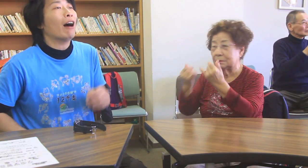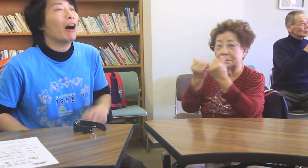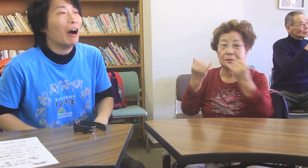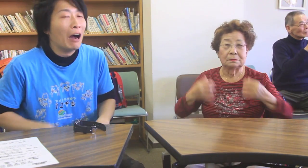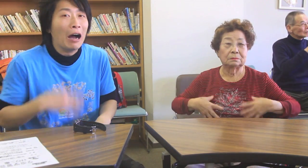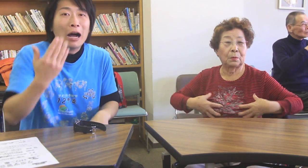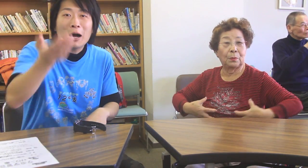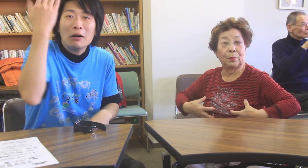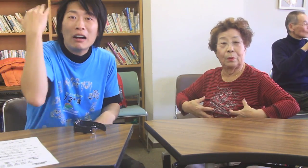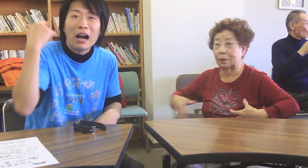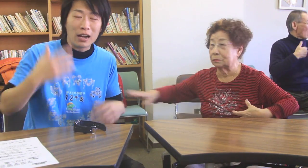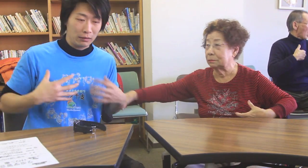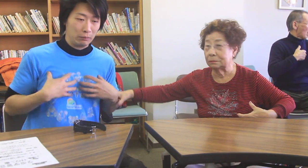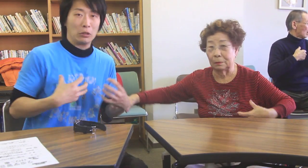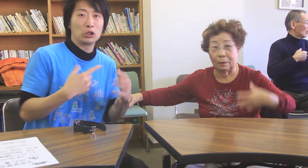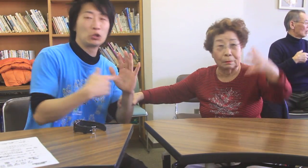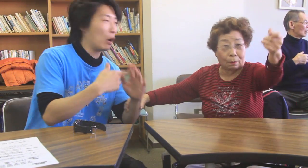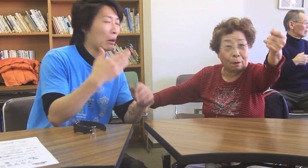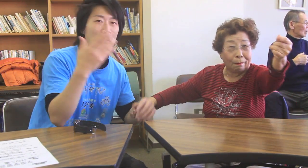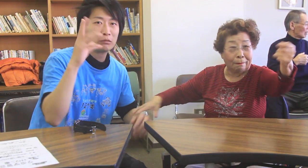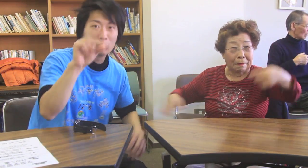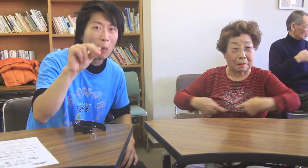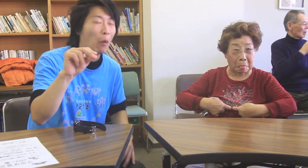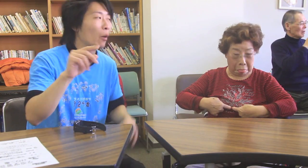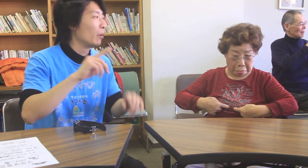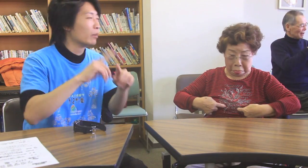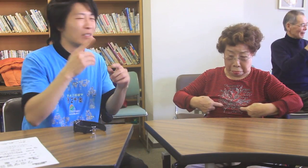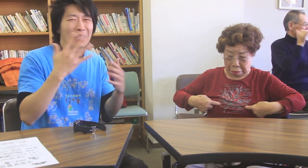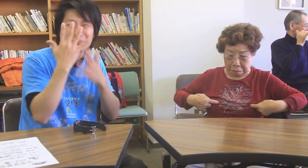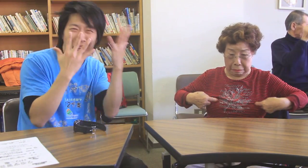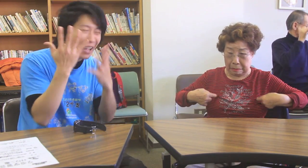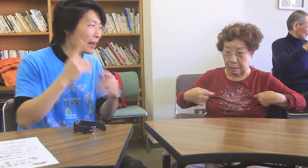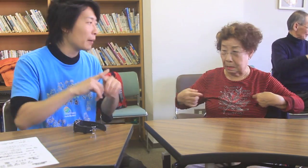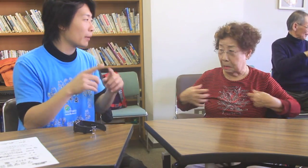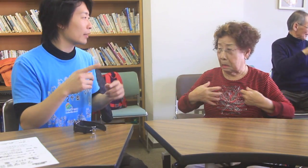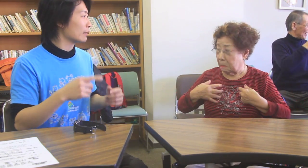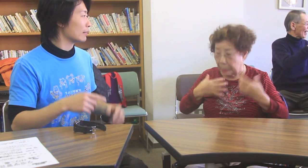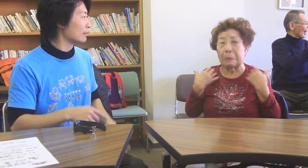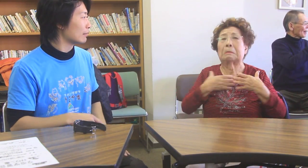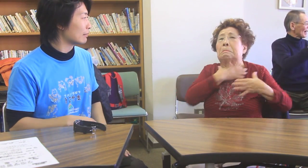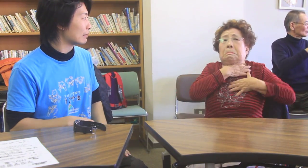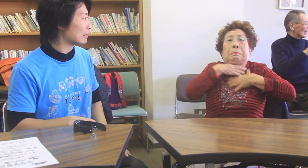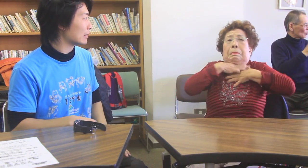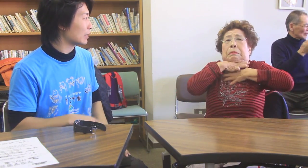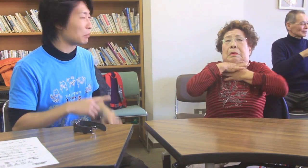But today, women want to show their bust.